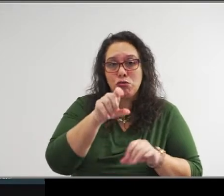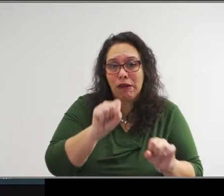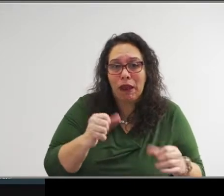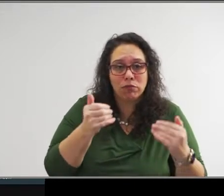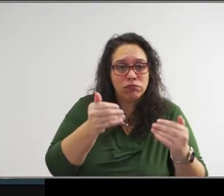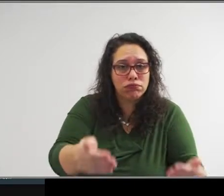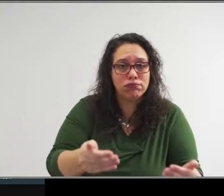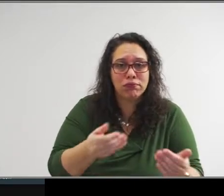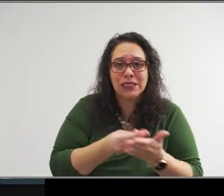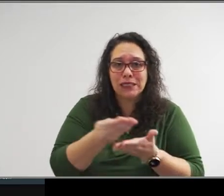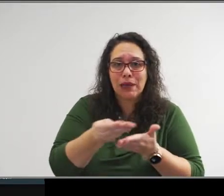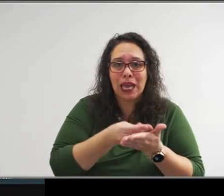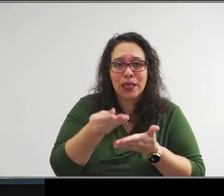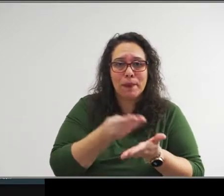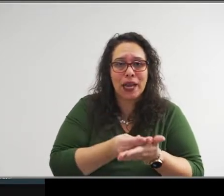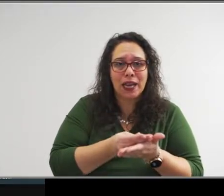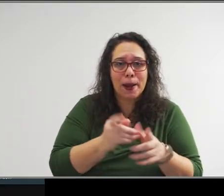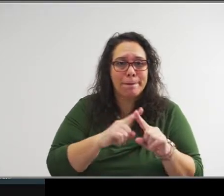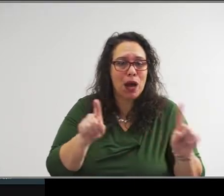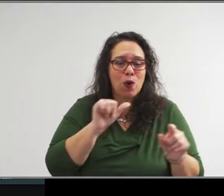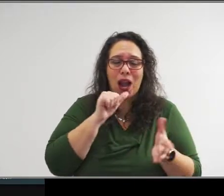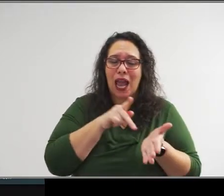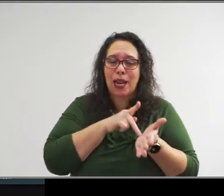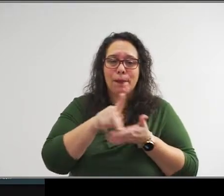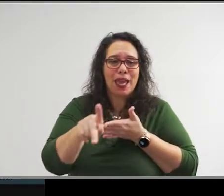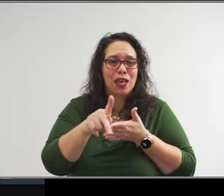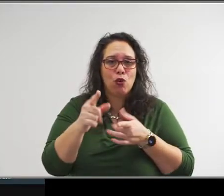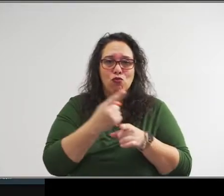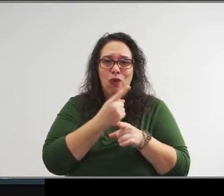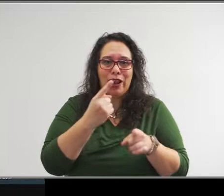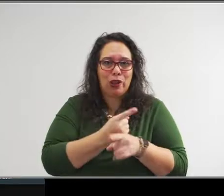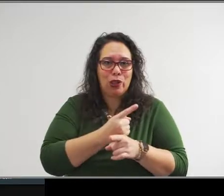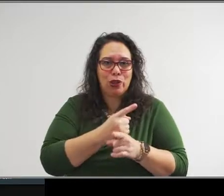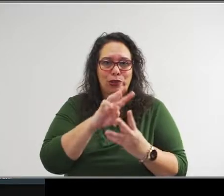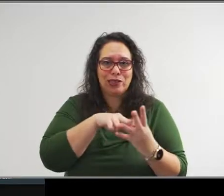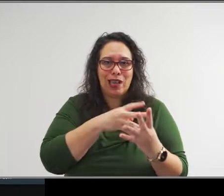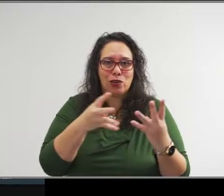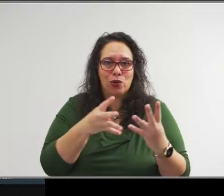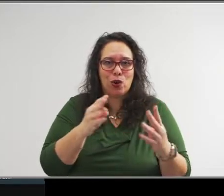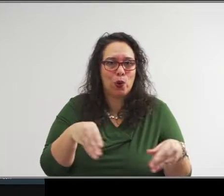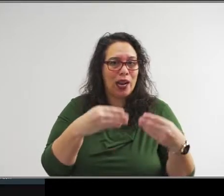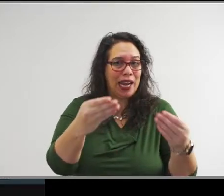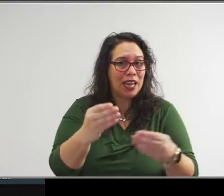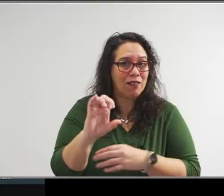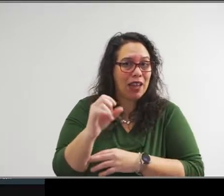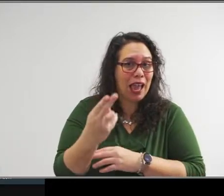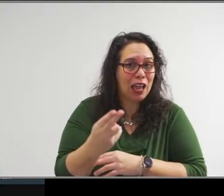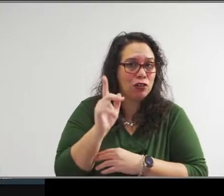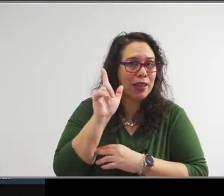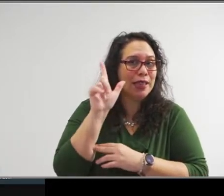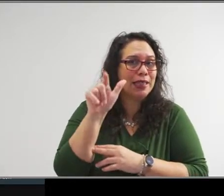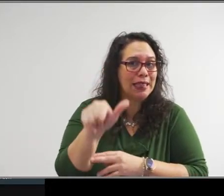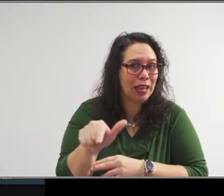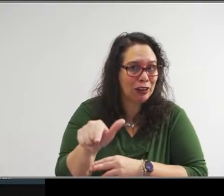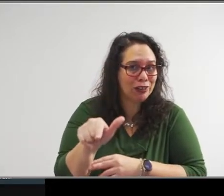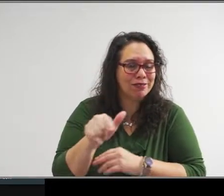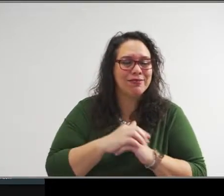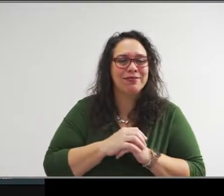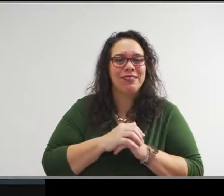but we're not gonna pay you on our regular payment schedule, we're gonna give you the cash later, either later this fiscal year